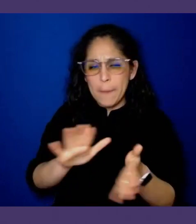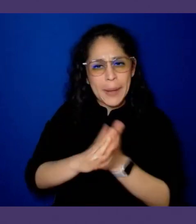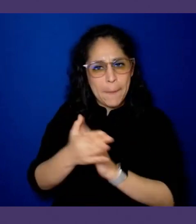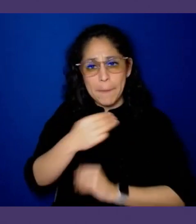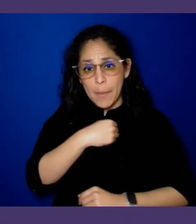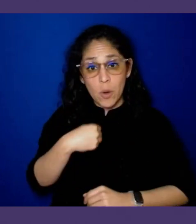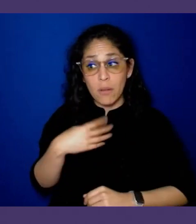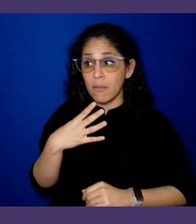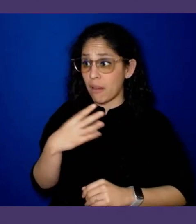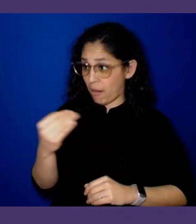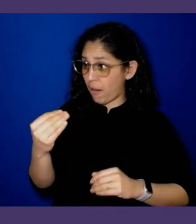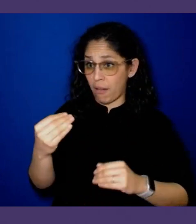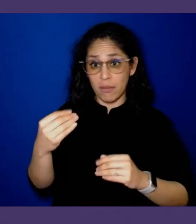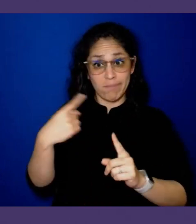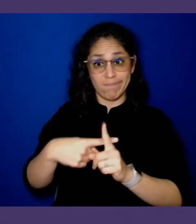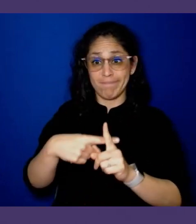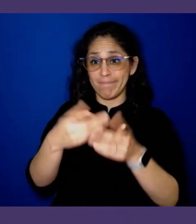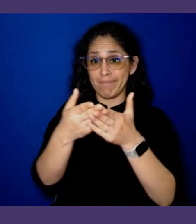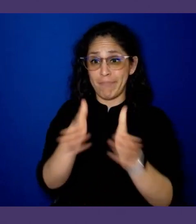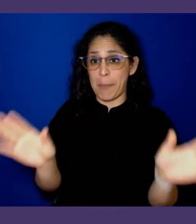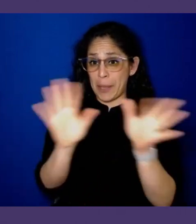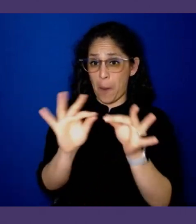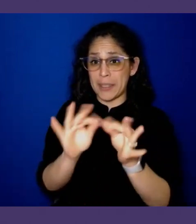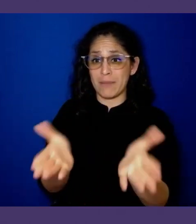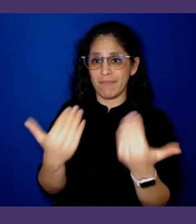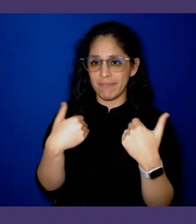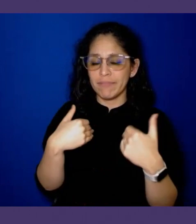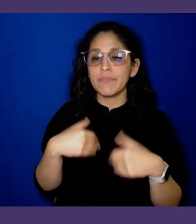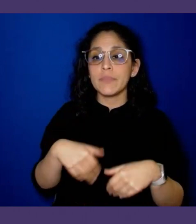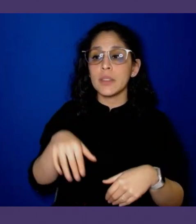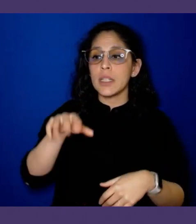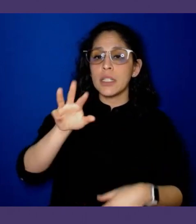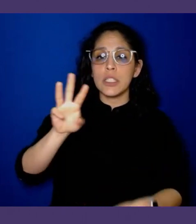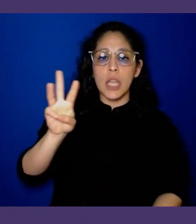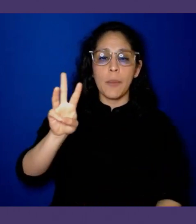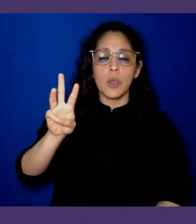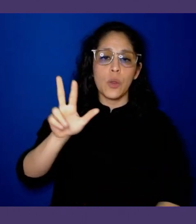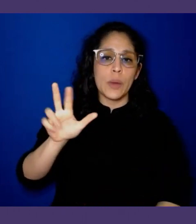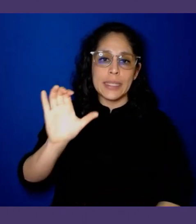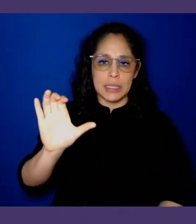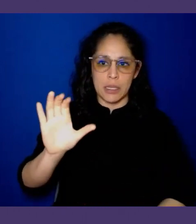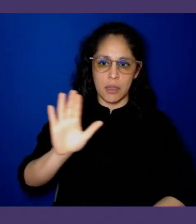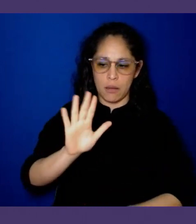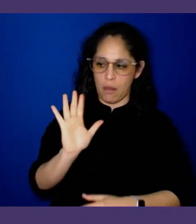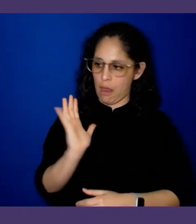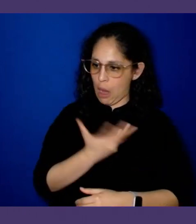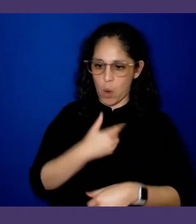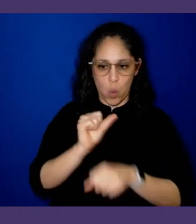All of the work at W3C is available for public comment